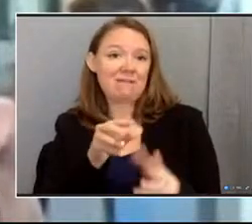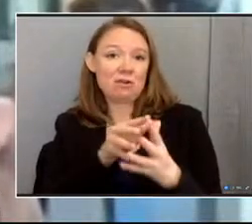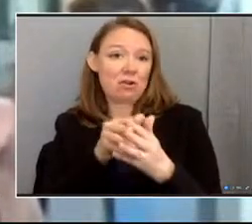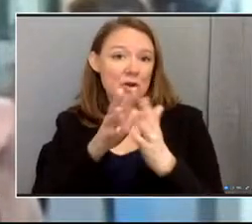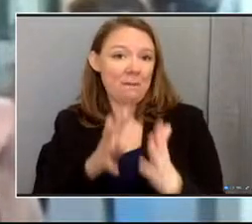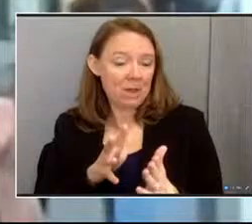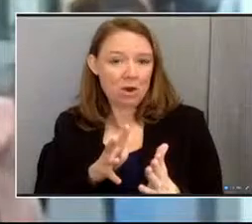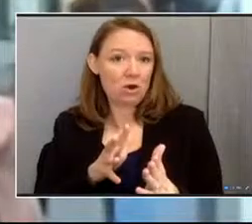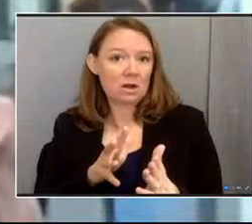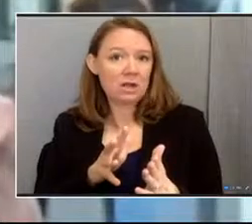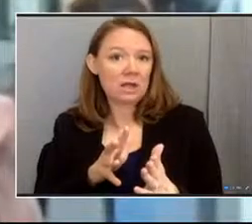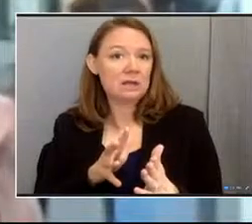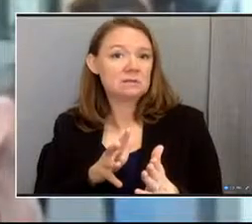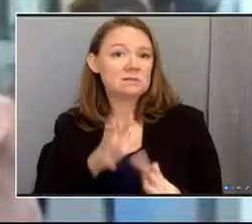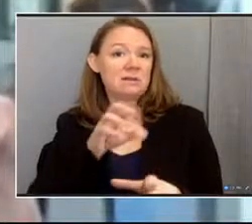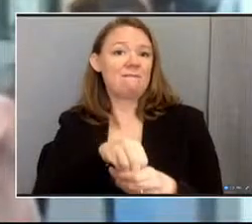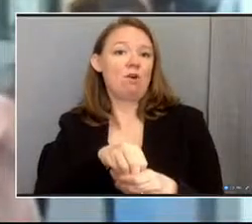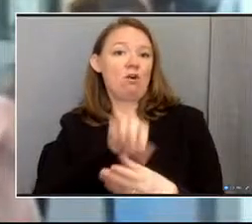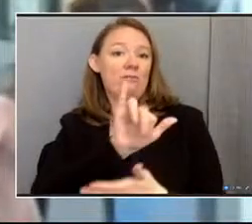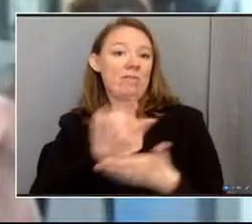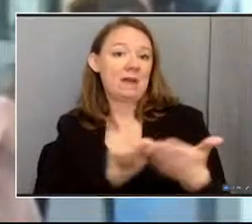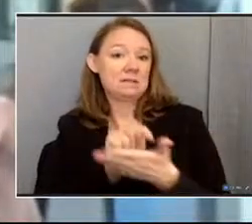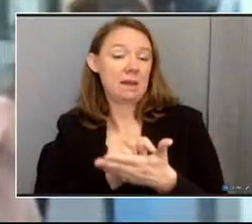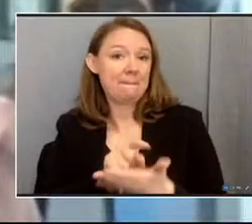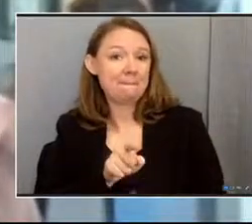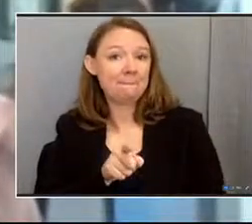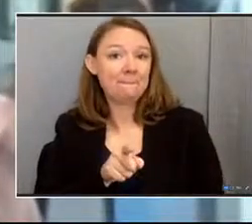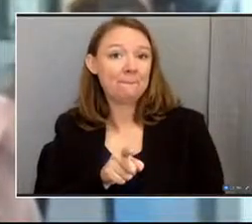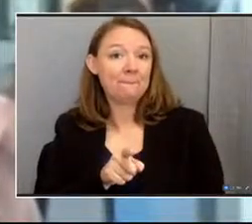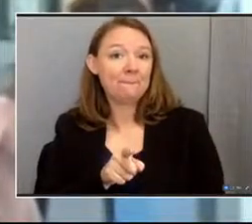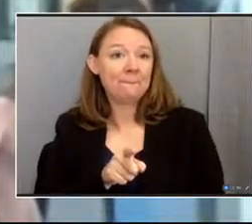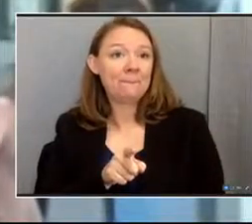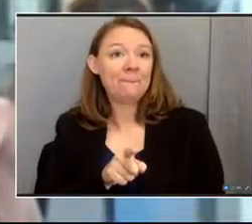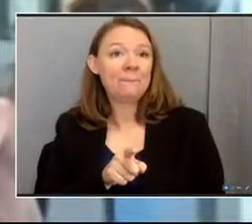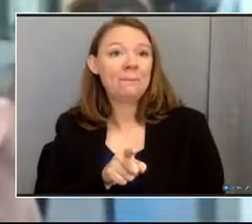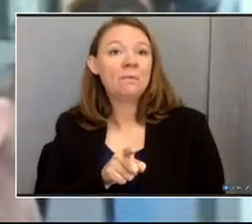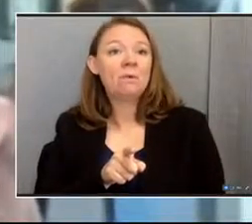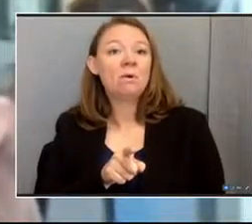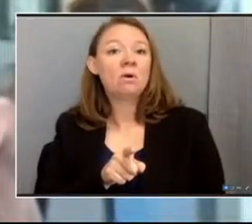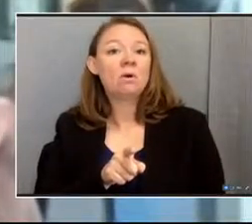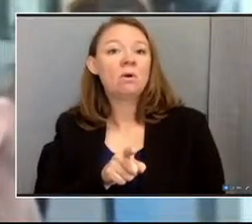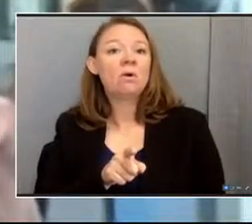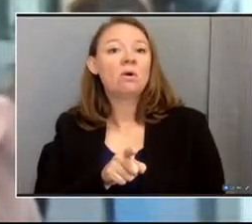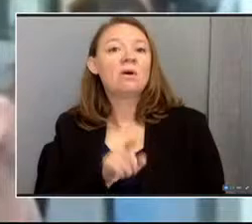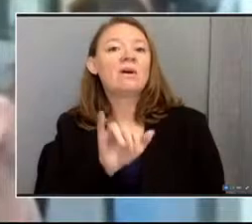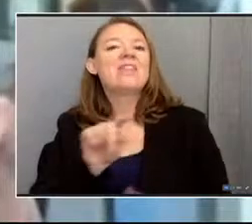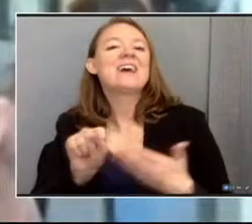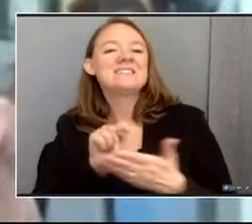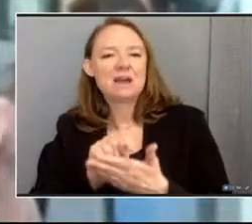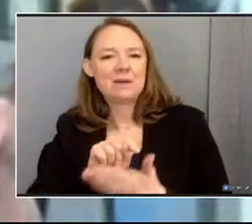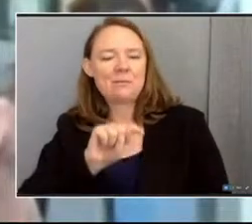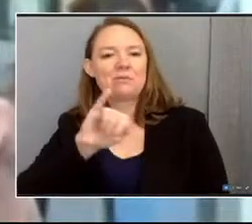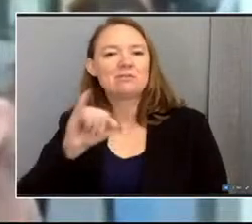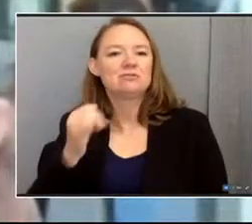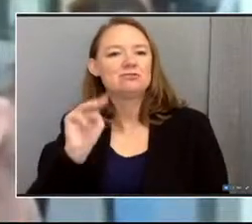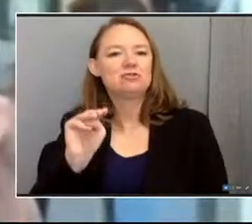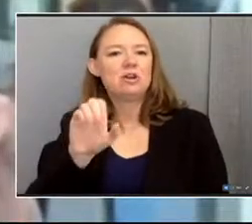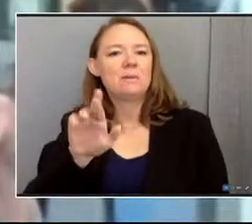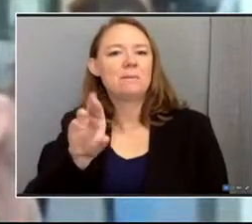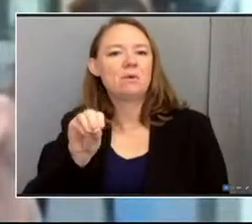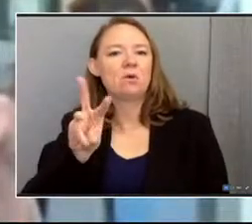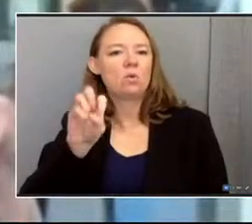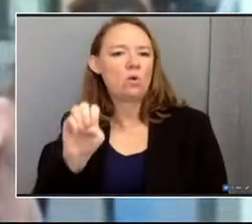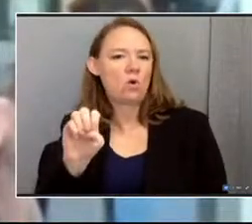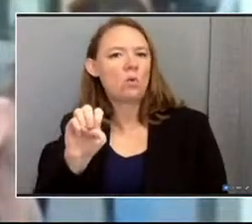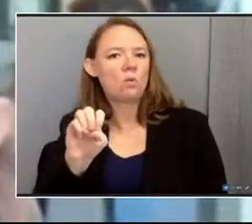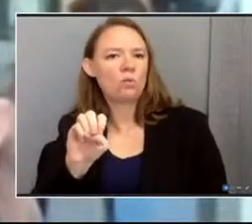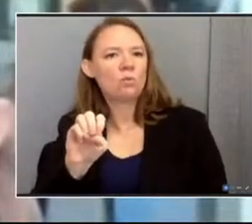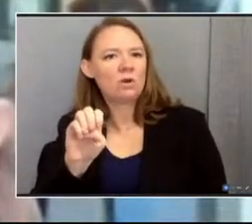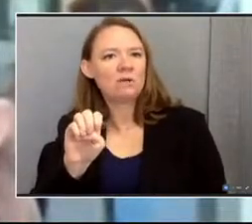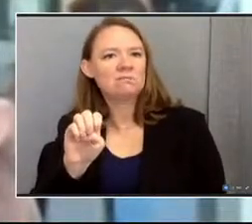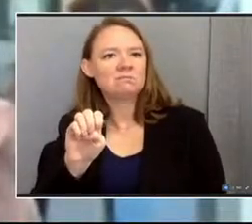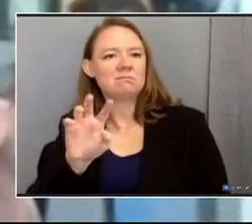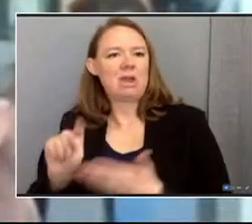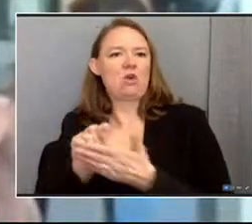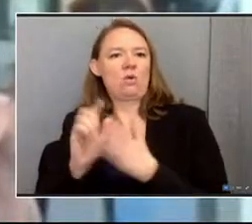woman during that time. It was the Jim Crow era in the United States legalized segregation and